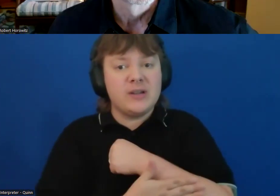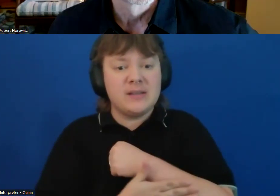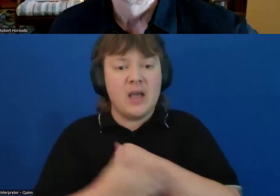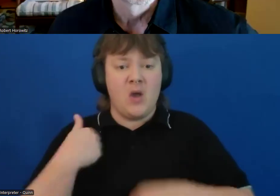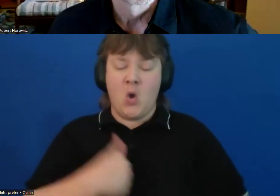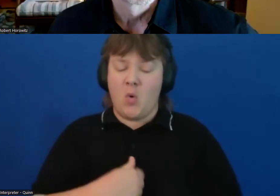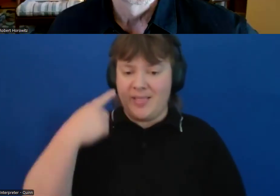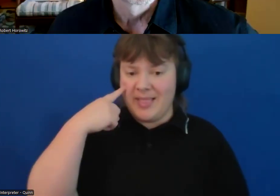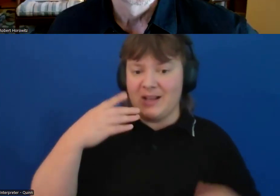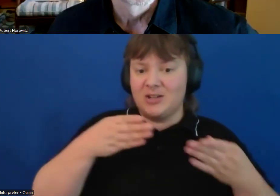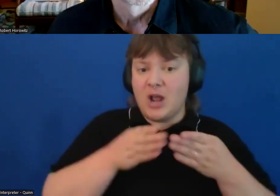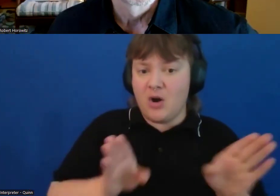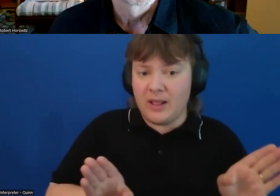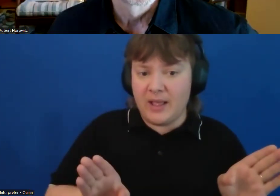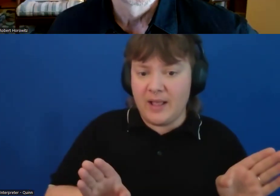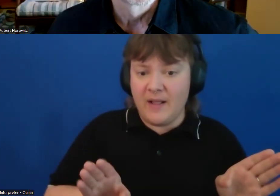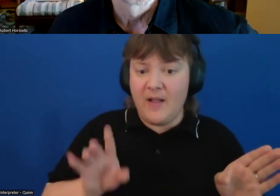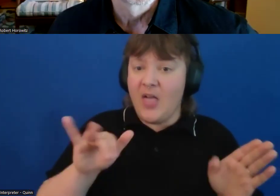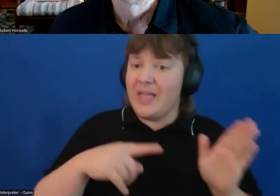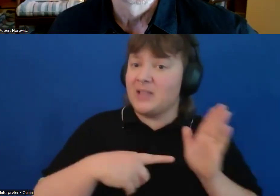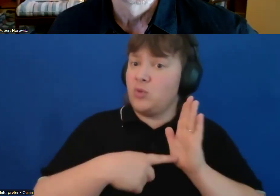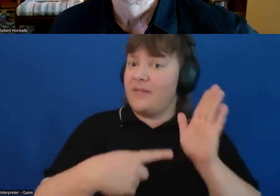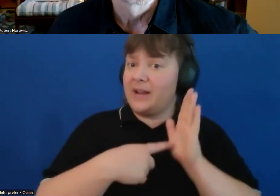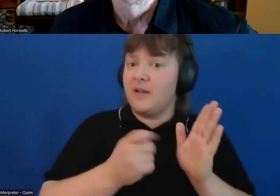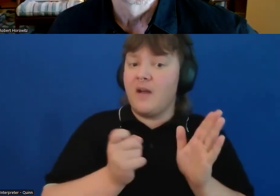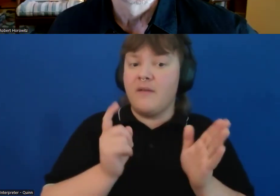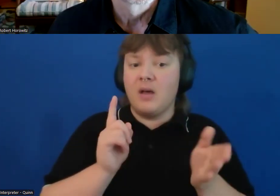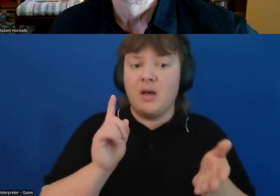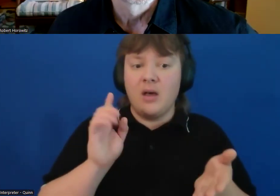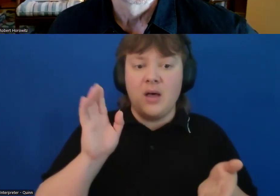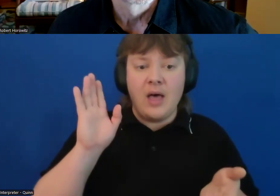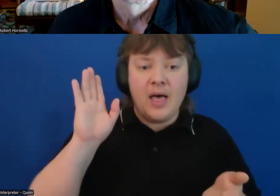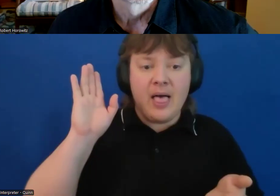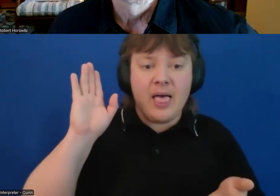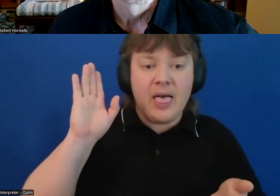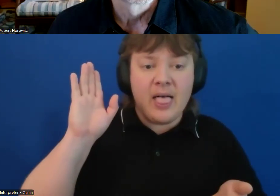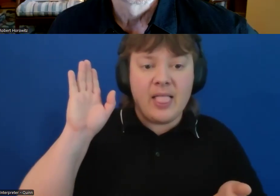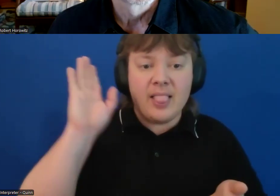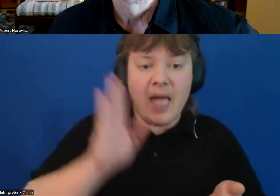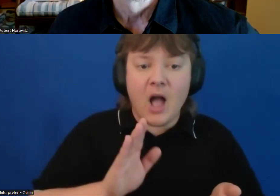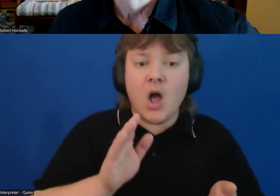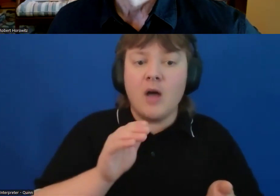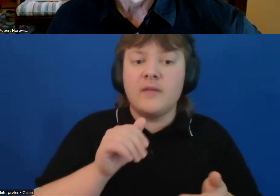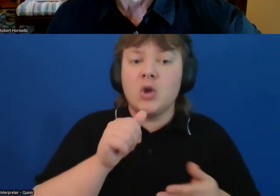generally that that is reflective of lack of durable wish um when there's a flip flop of